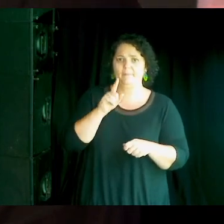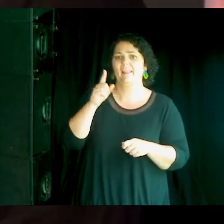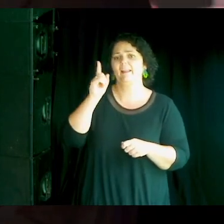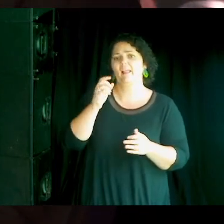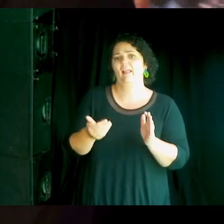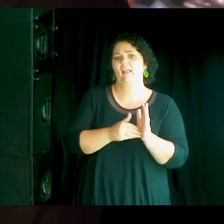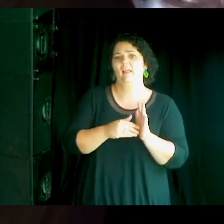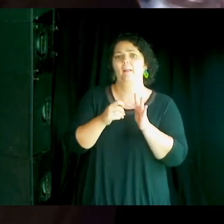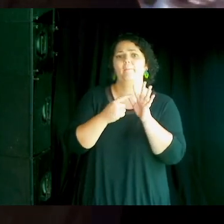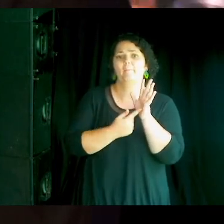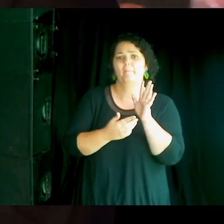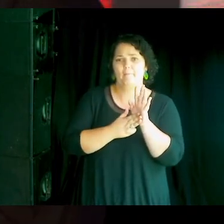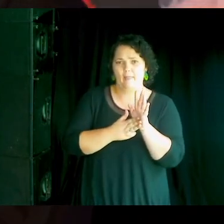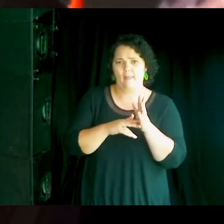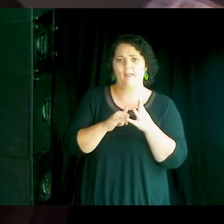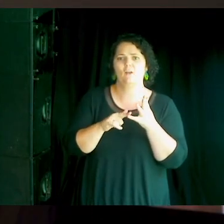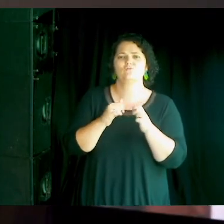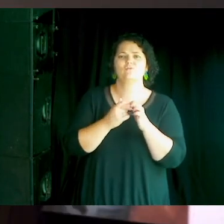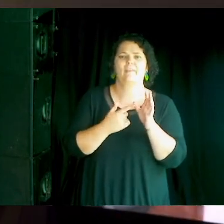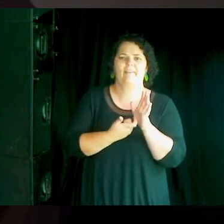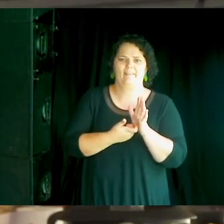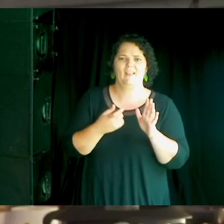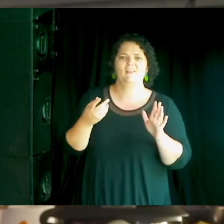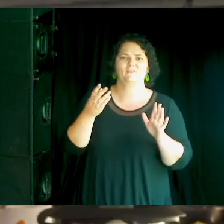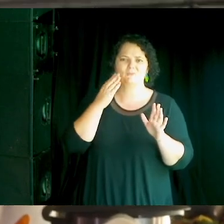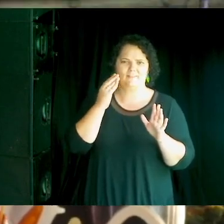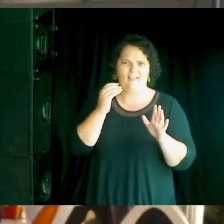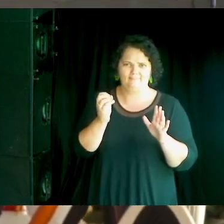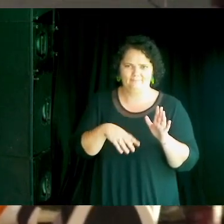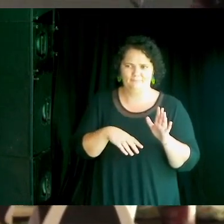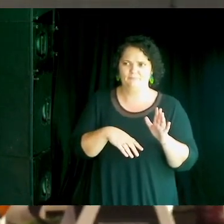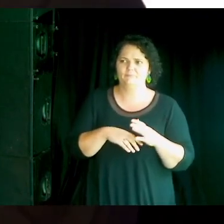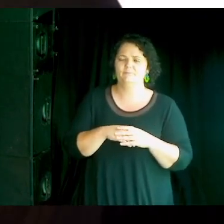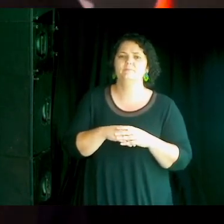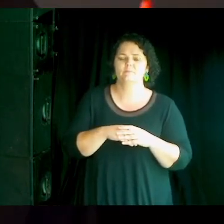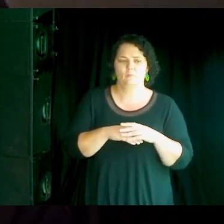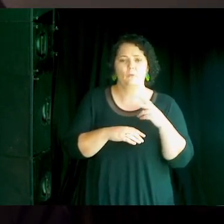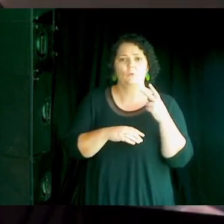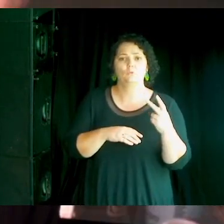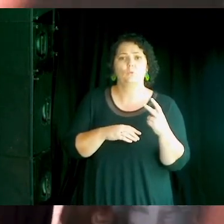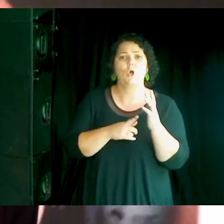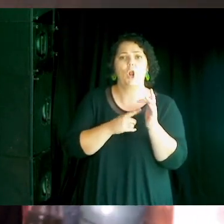if I put two spoons of fish sauce teaspoon of lime I put one spoon of um palm sugar